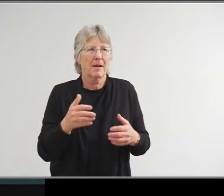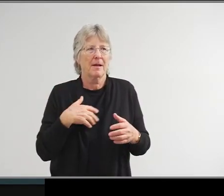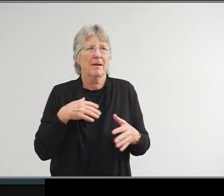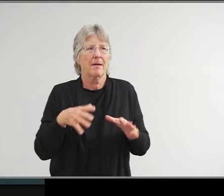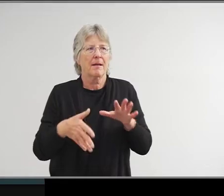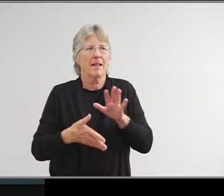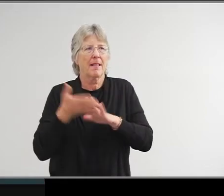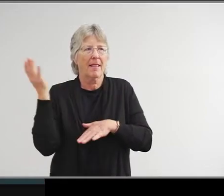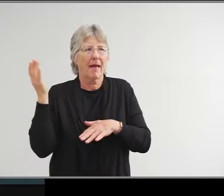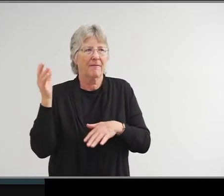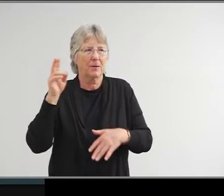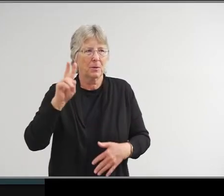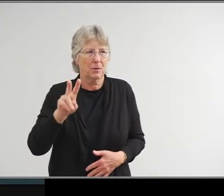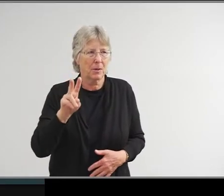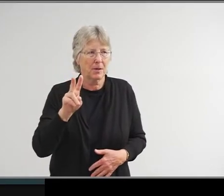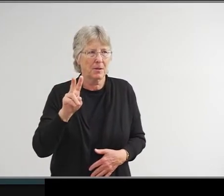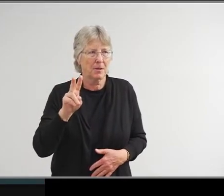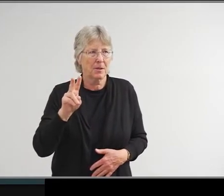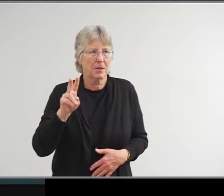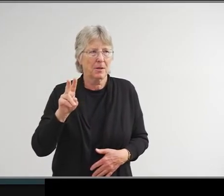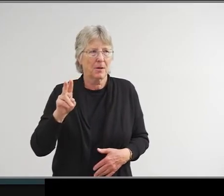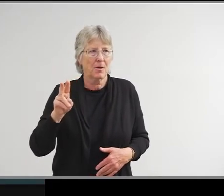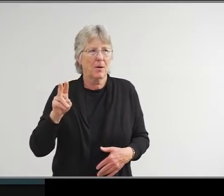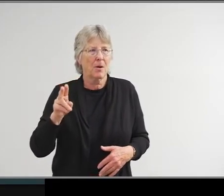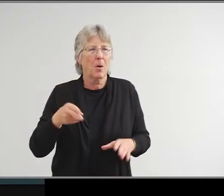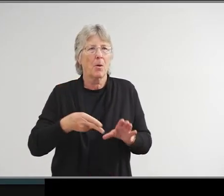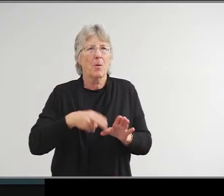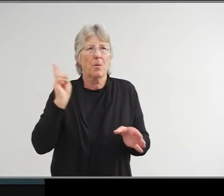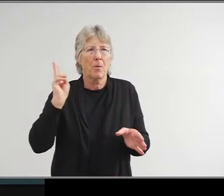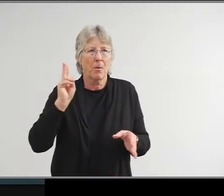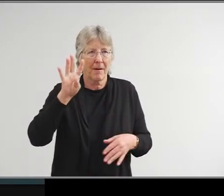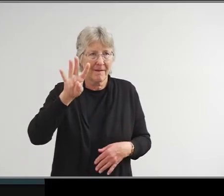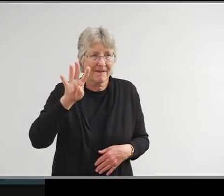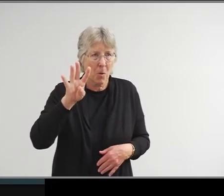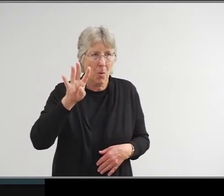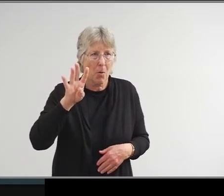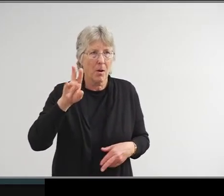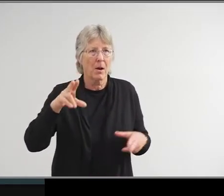two resignations four retirement, nine, amendment,